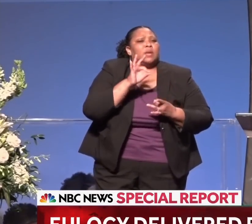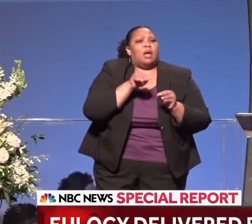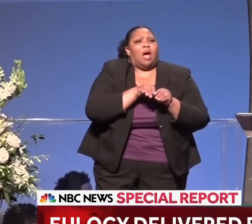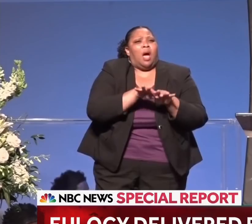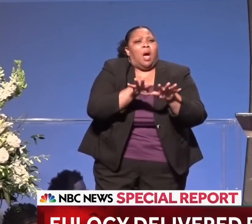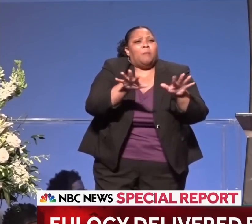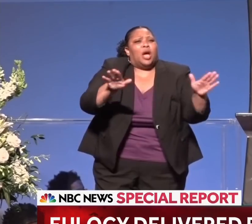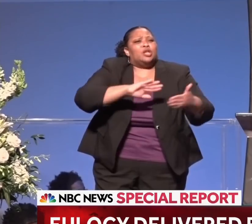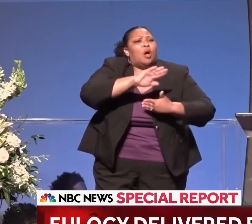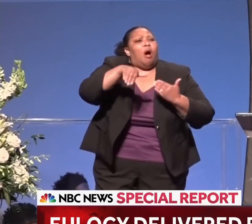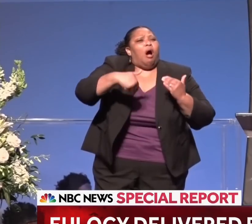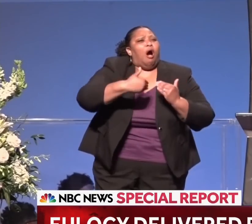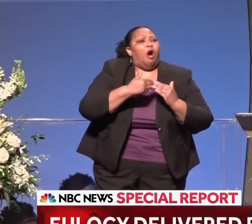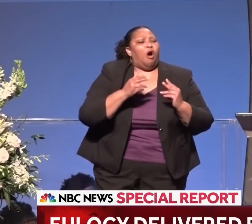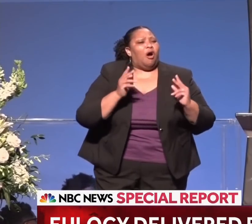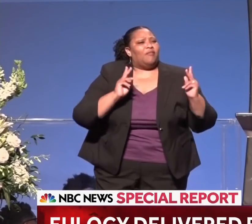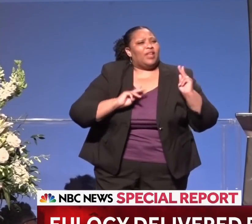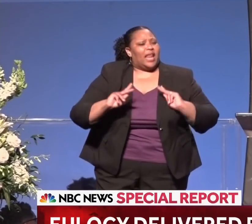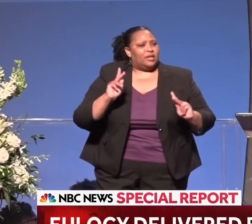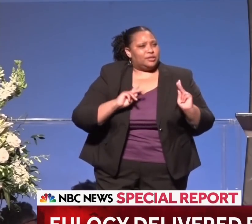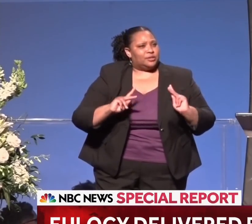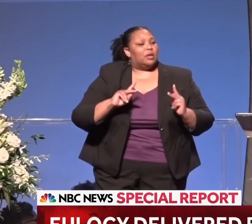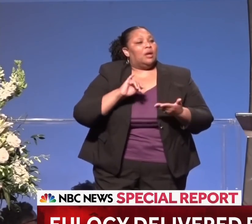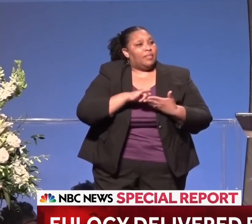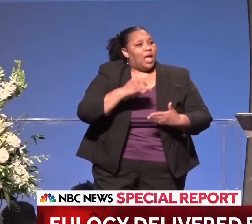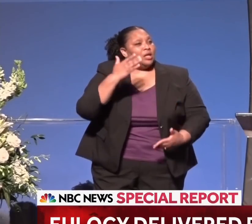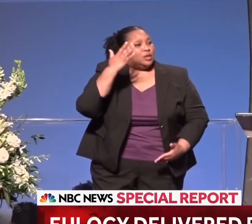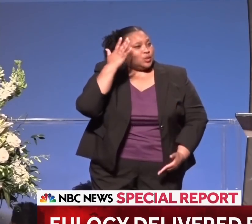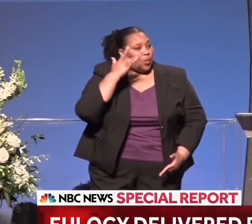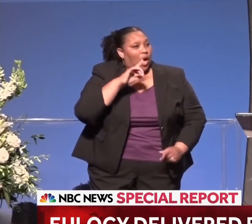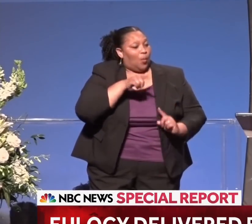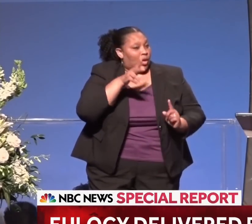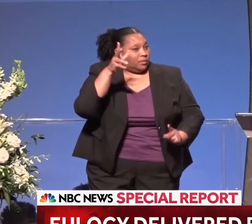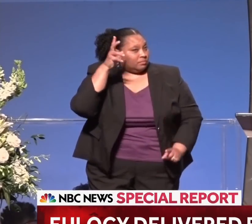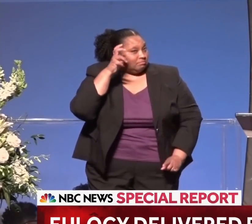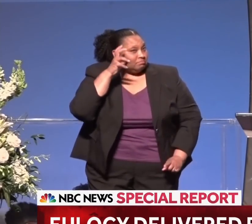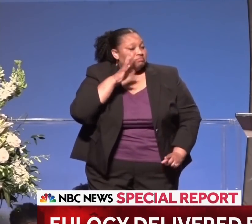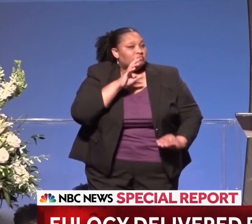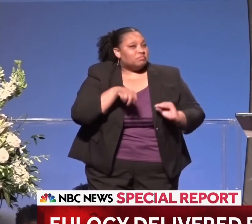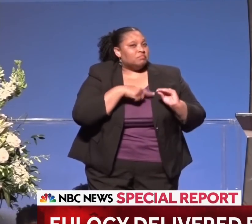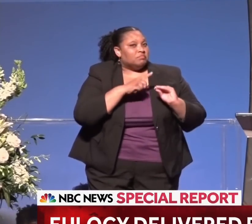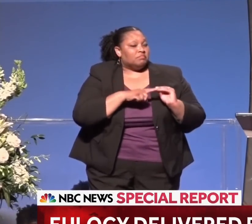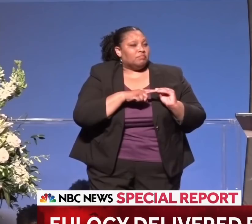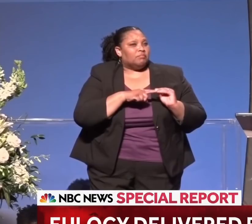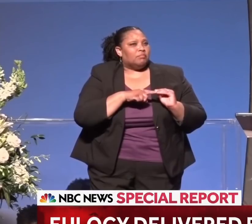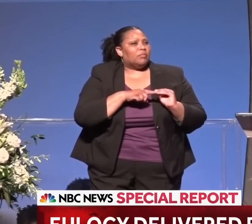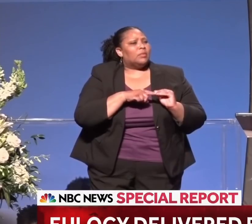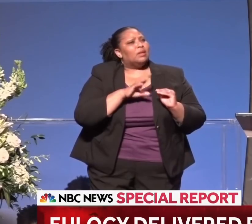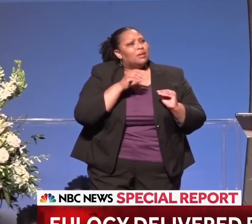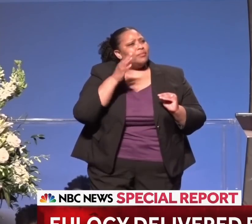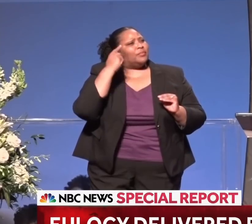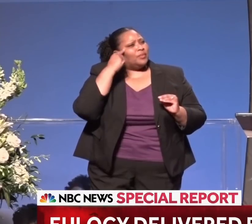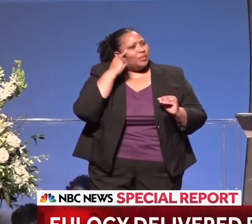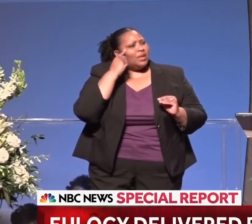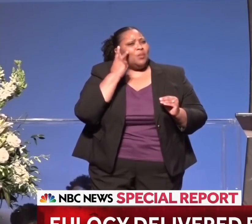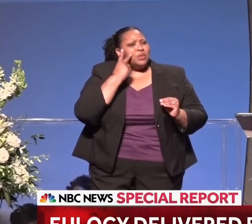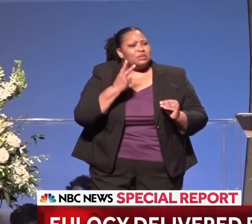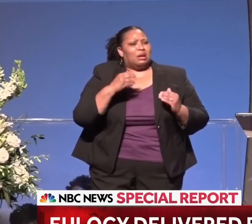READ IN THE BIBLE THAT GOD SAID HE WOULD POUR OUT HIS SPIRIT AMONG ALL FLESH.